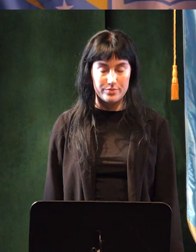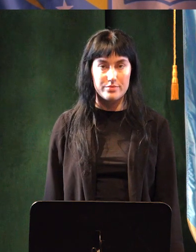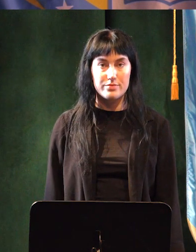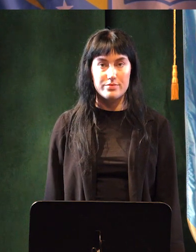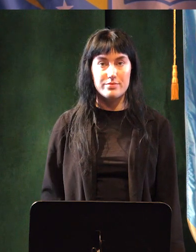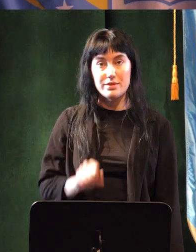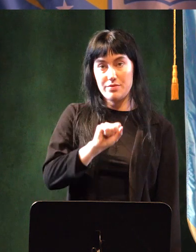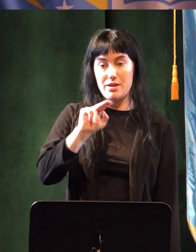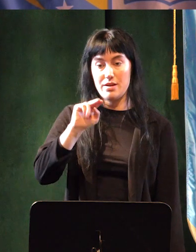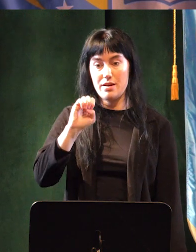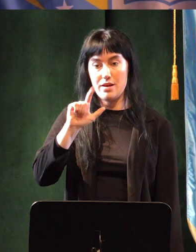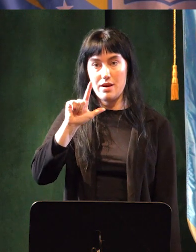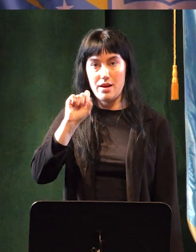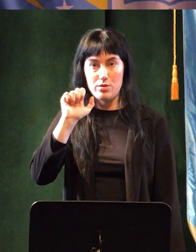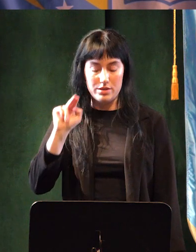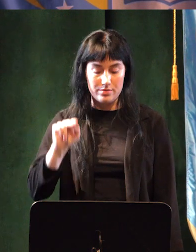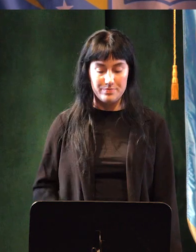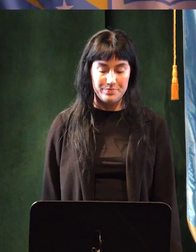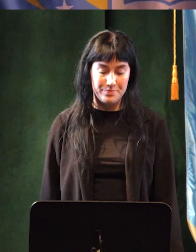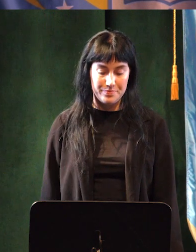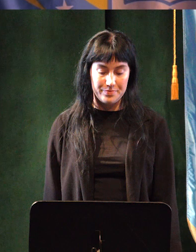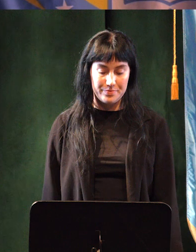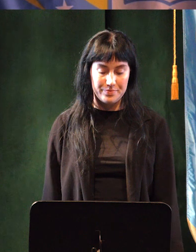Stephanie Nelson